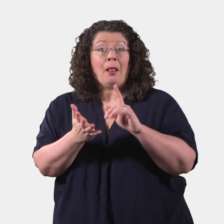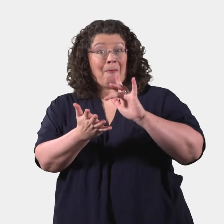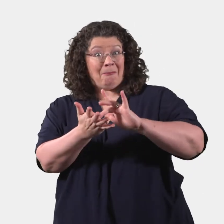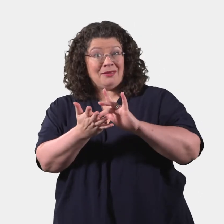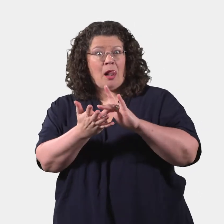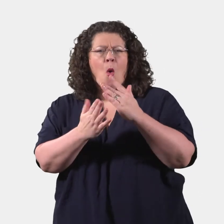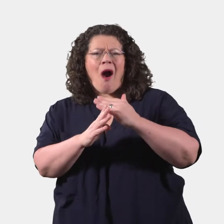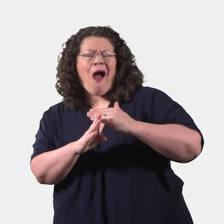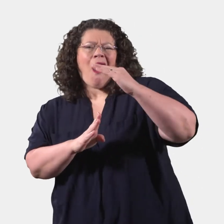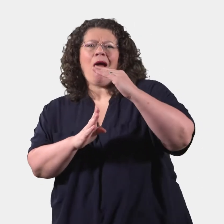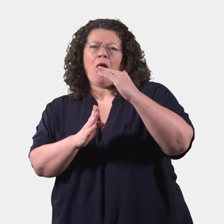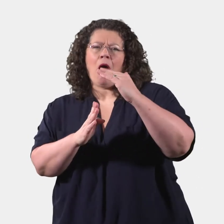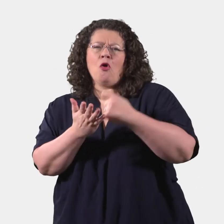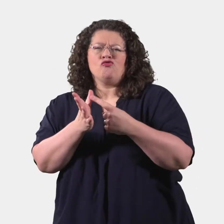or higher rate for personal care.